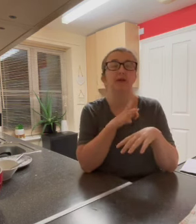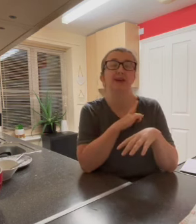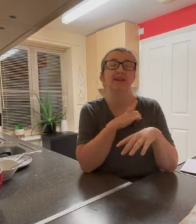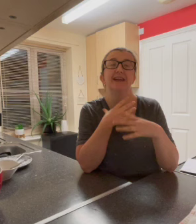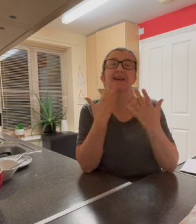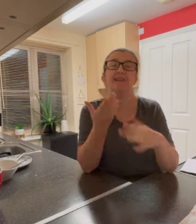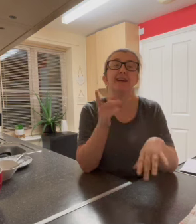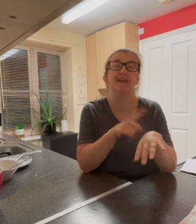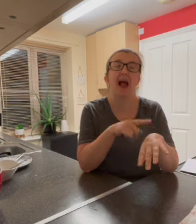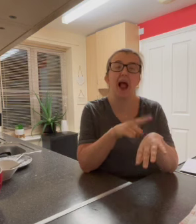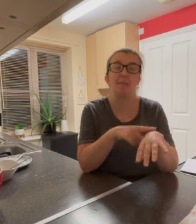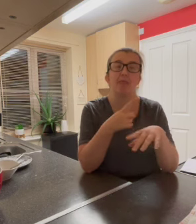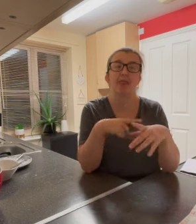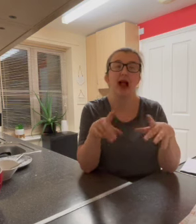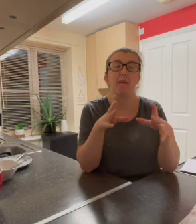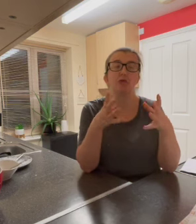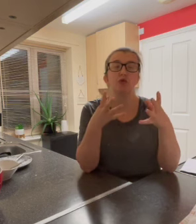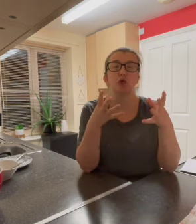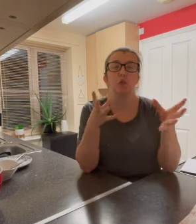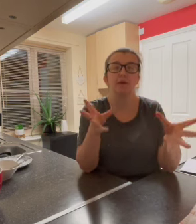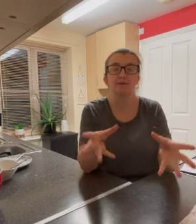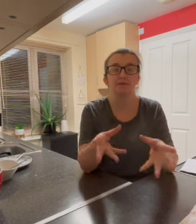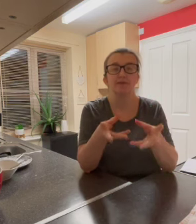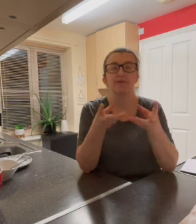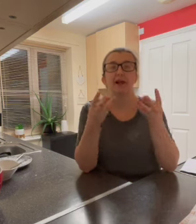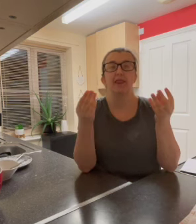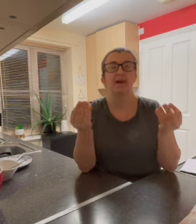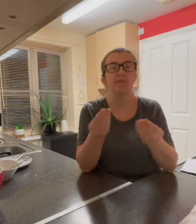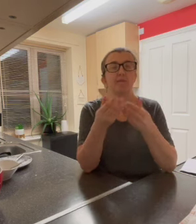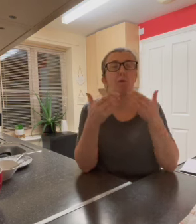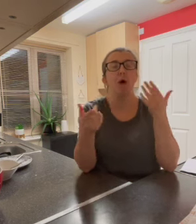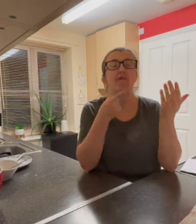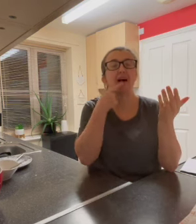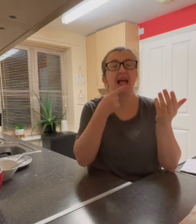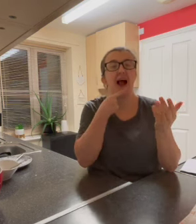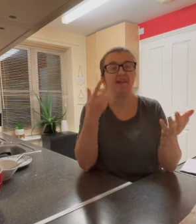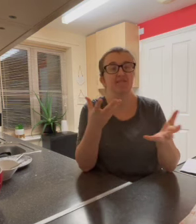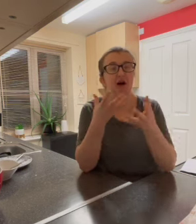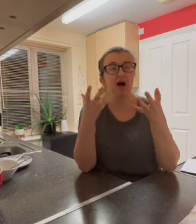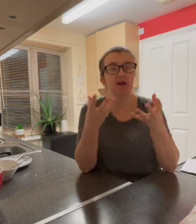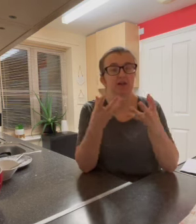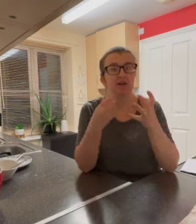to give them more time to absorb the flavour...